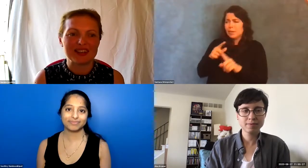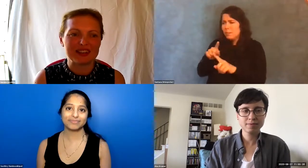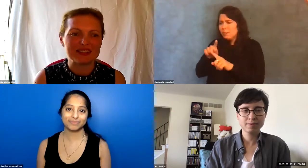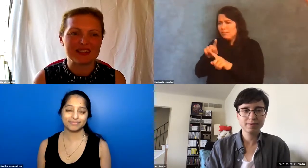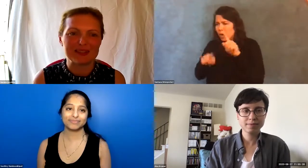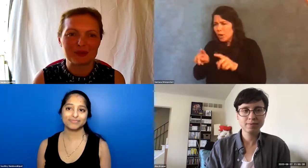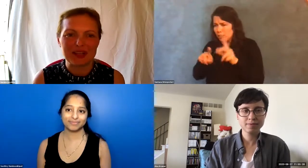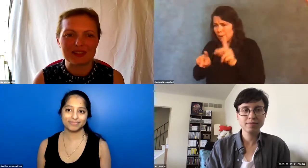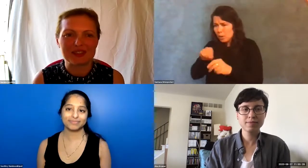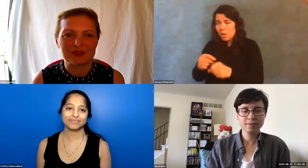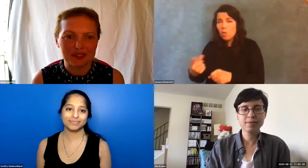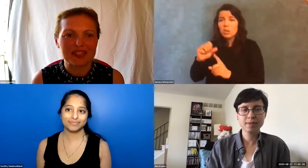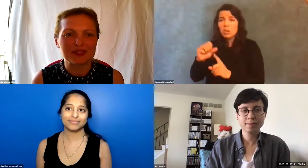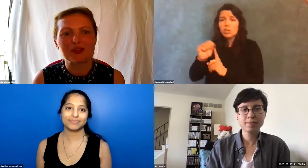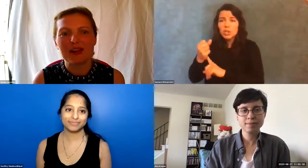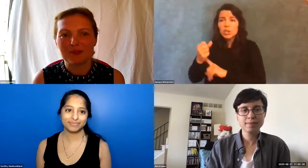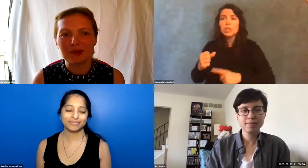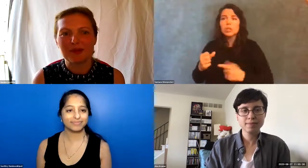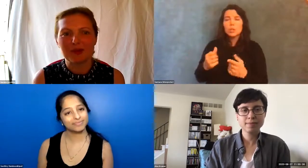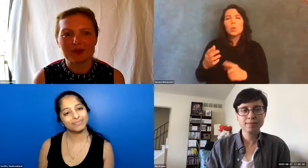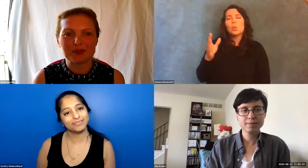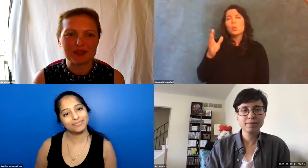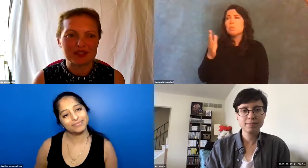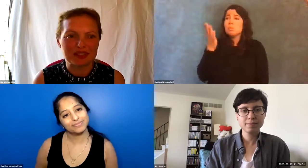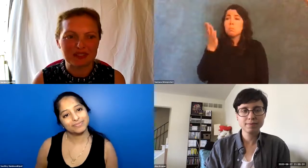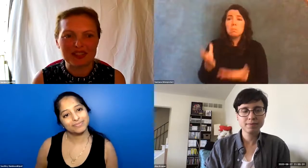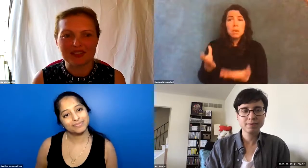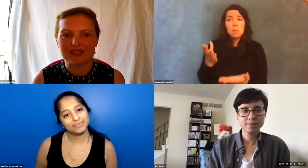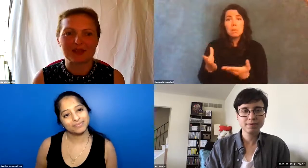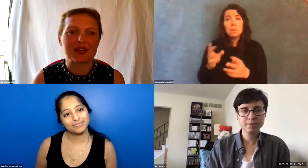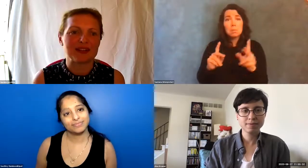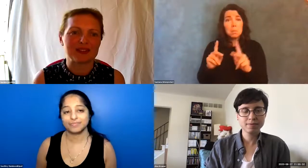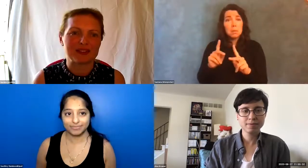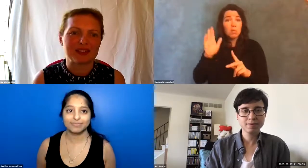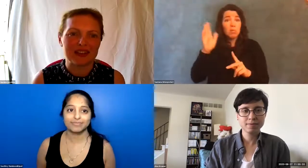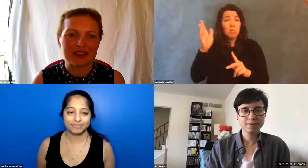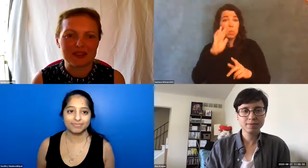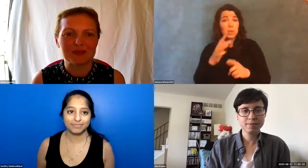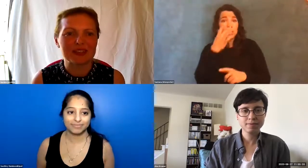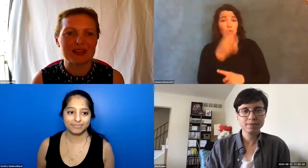I guess so we have the -- see maybe people interested in gradience are like ultimately